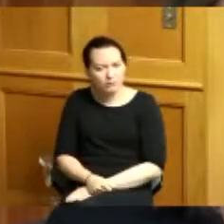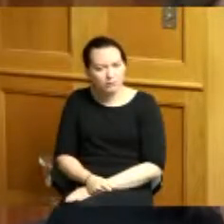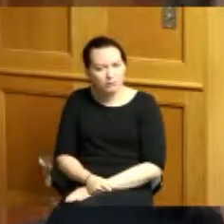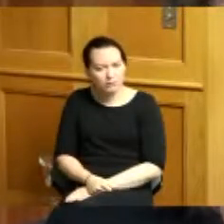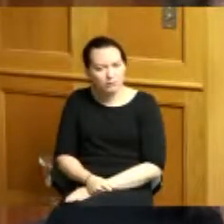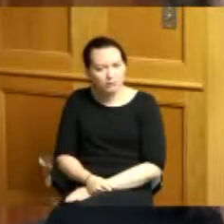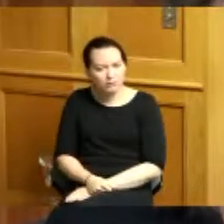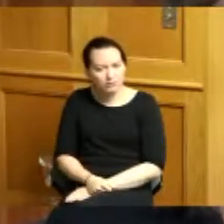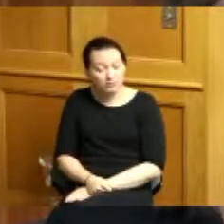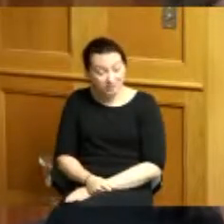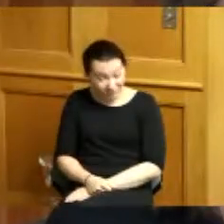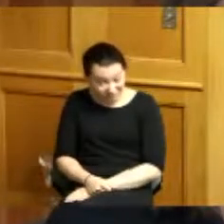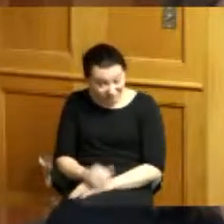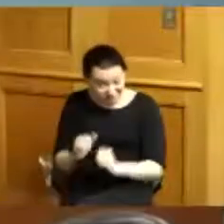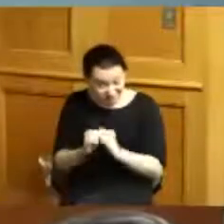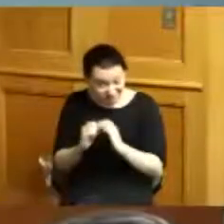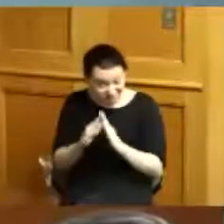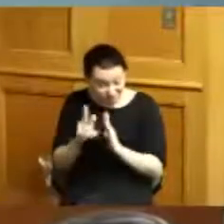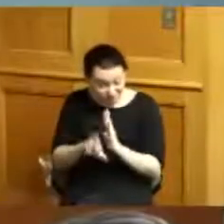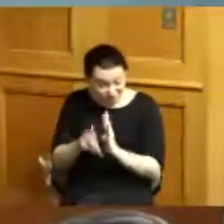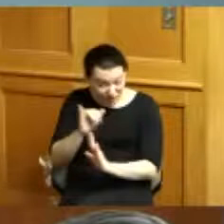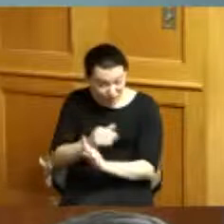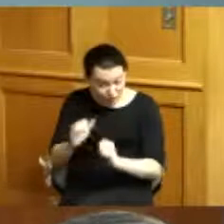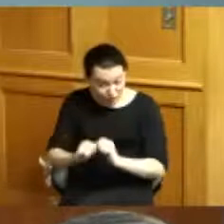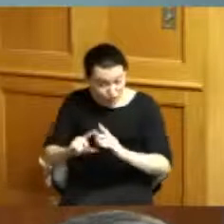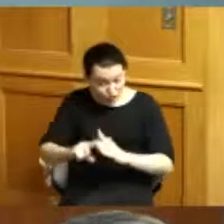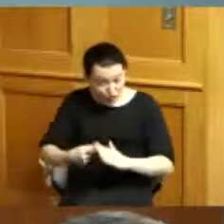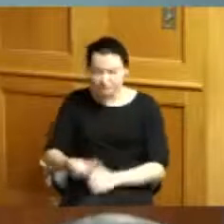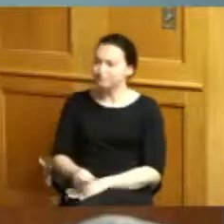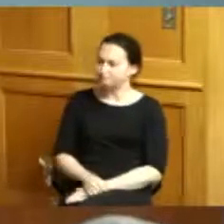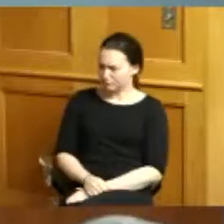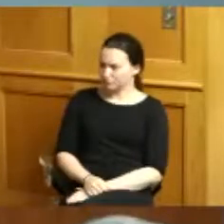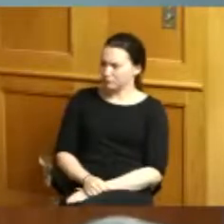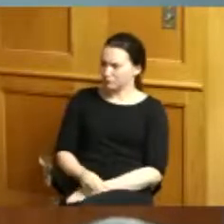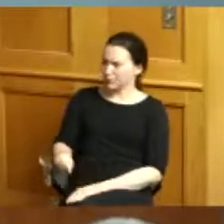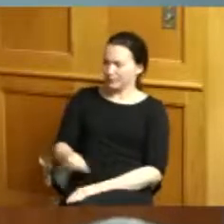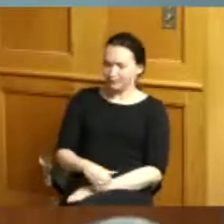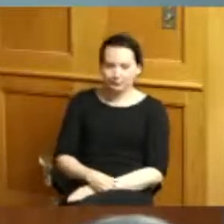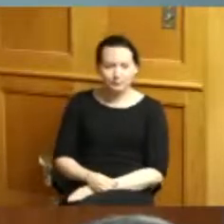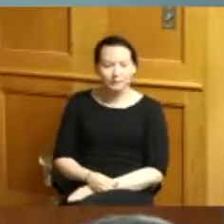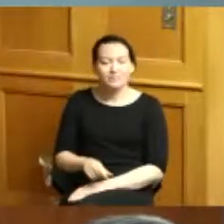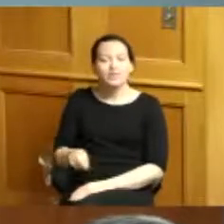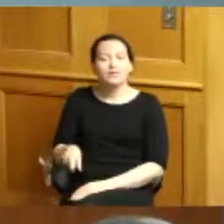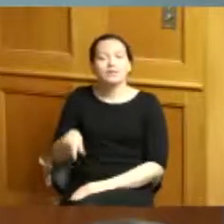when it was start when this project was started correct yeah it this project the